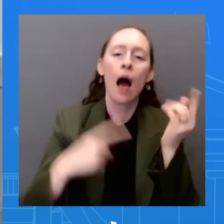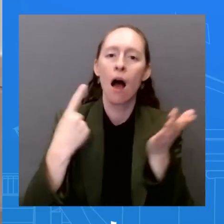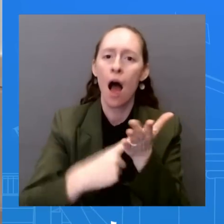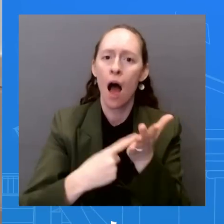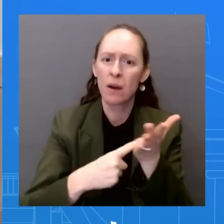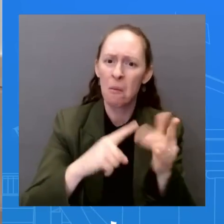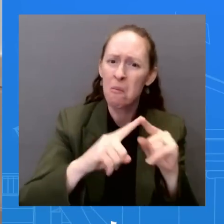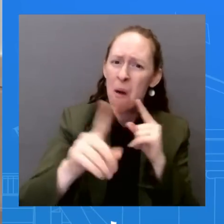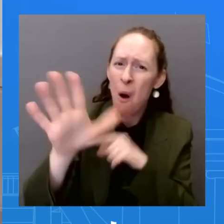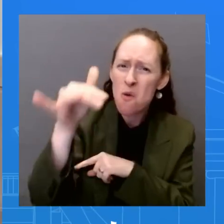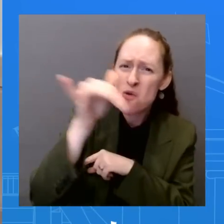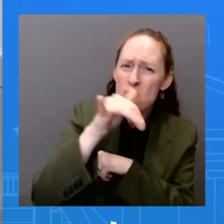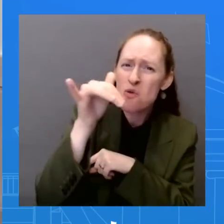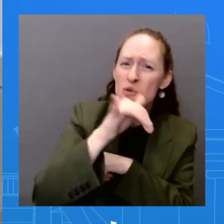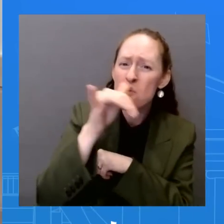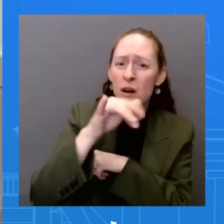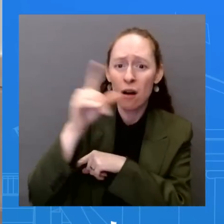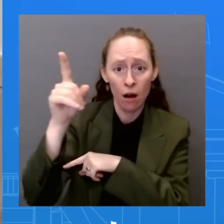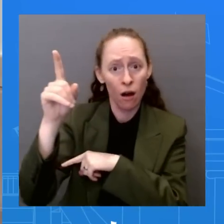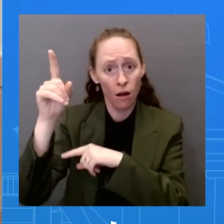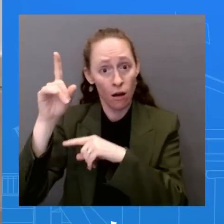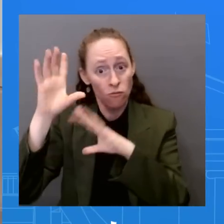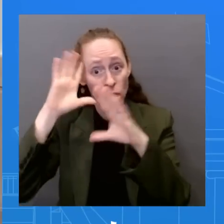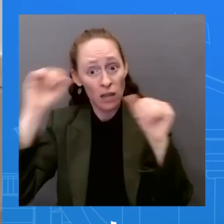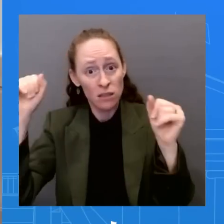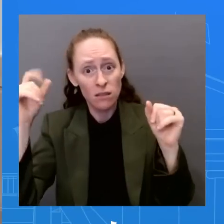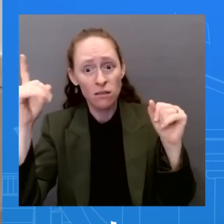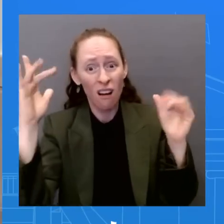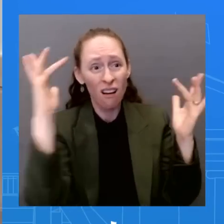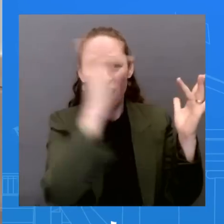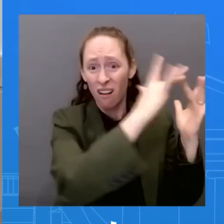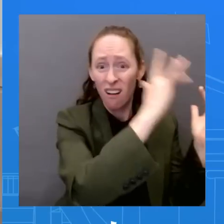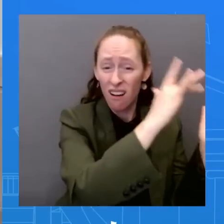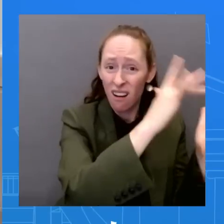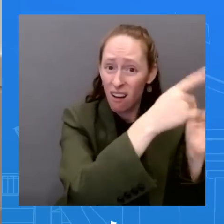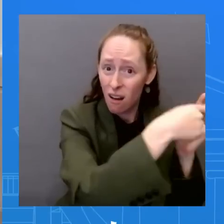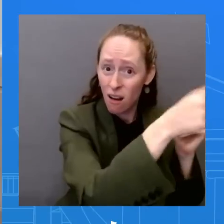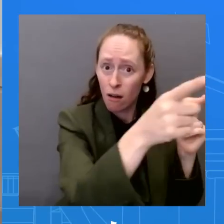or even adversaries on the issue of nuclear secrets that the U.S. may have some access to,